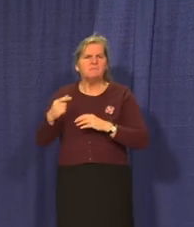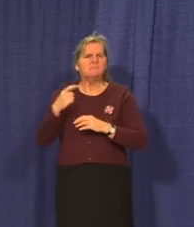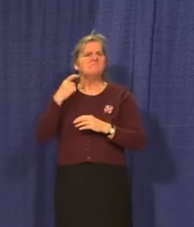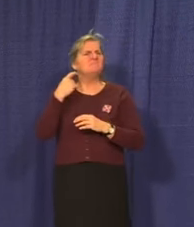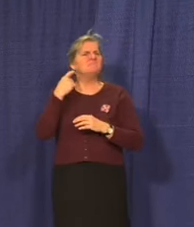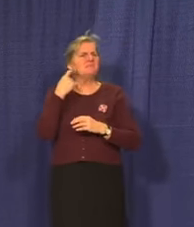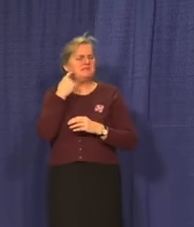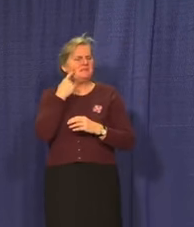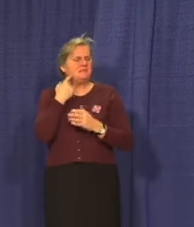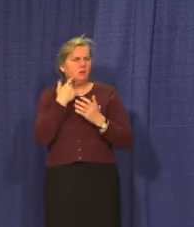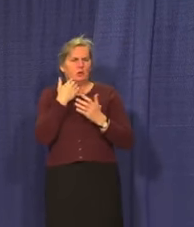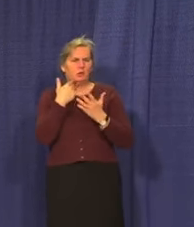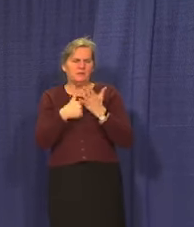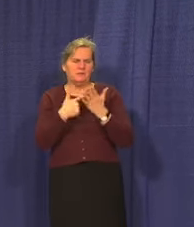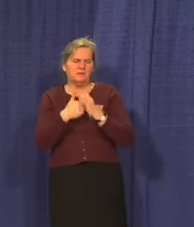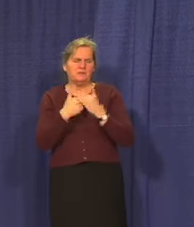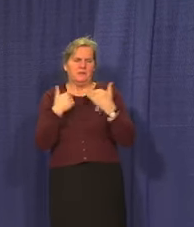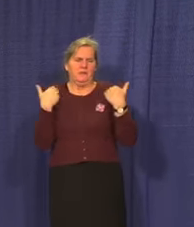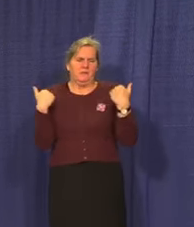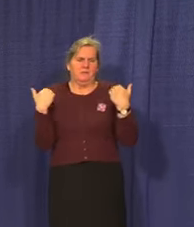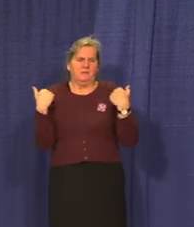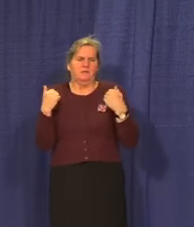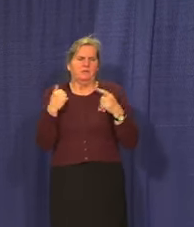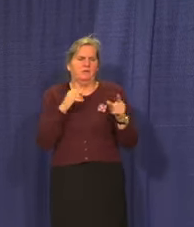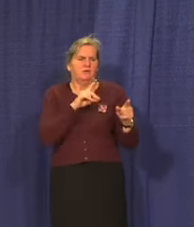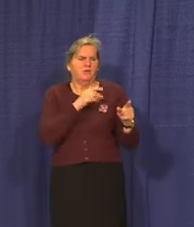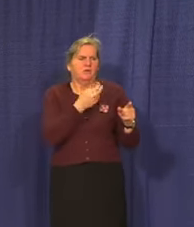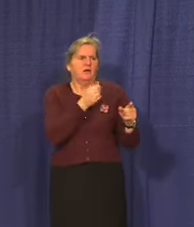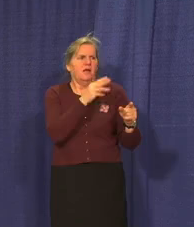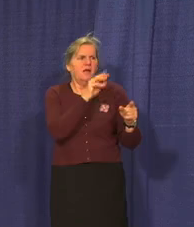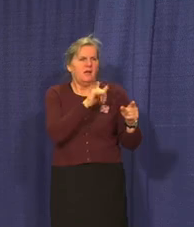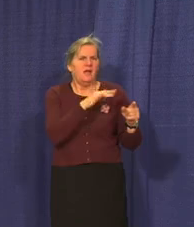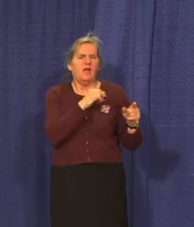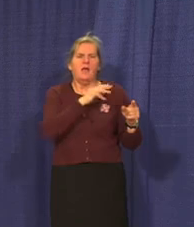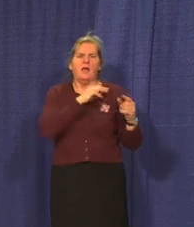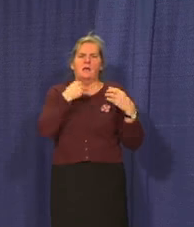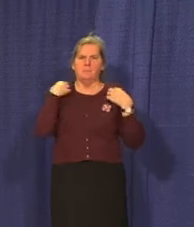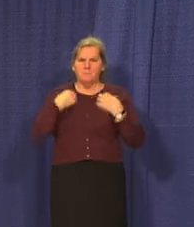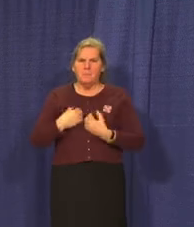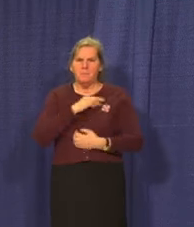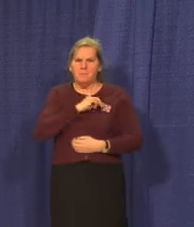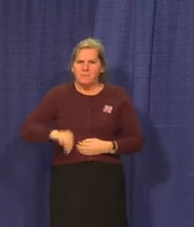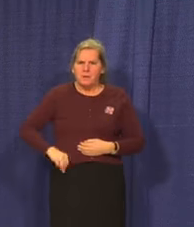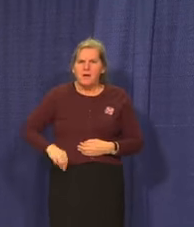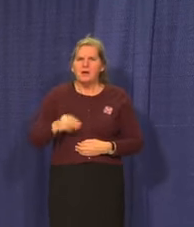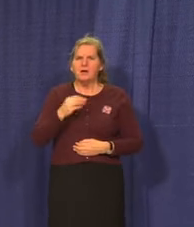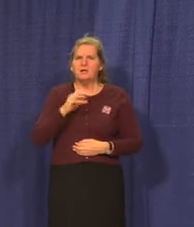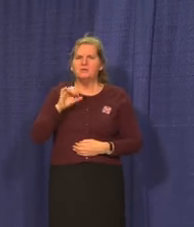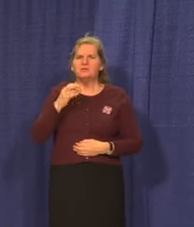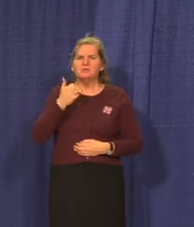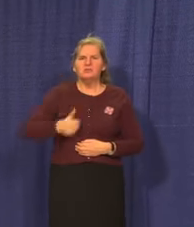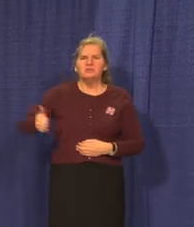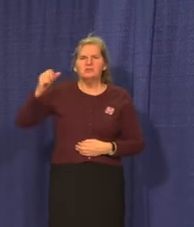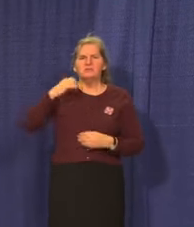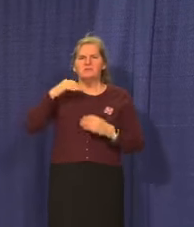TWO MINISTERS AND DR HANLEY LAST NIGHT WITH MAYORS AND COUNCIL, CHIEF AND COUNCIL. IF THE QUESTION IS ABOUT THAT WE